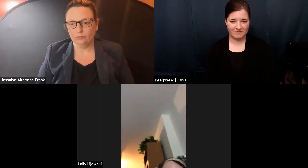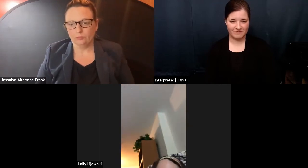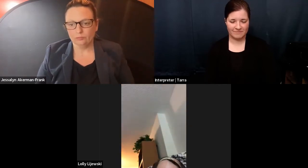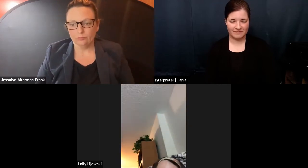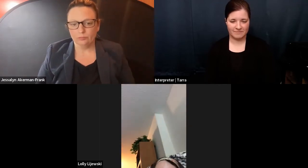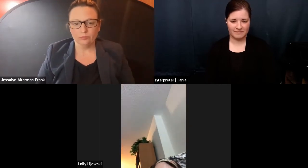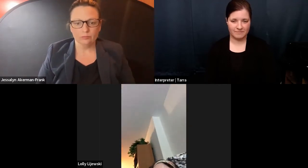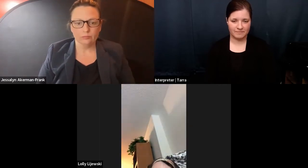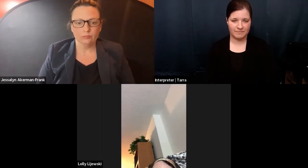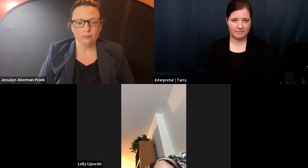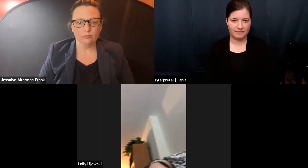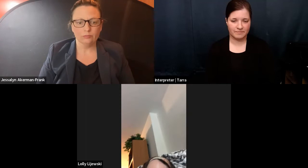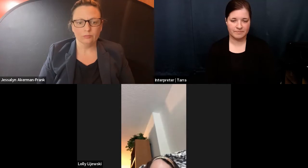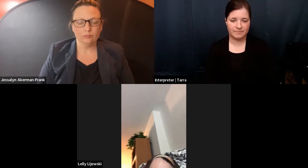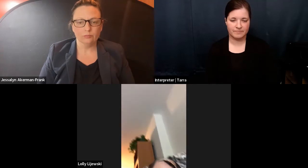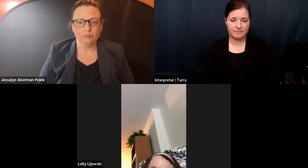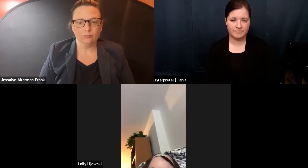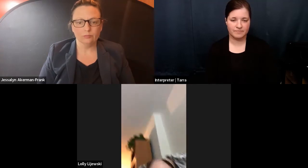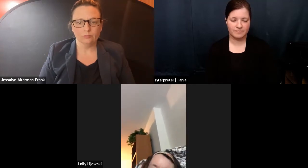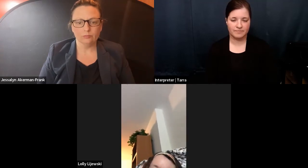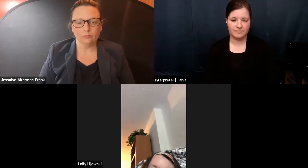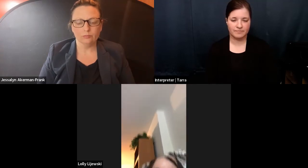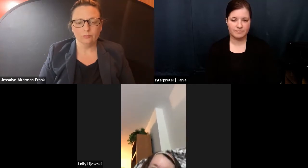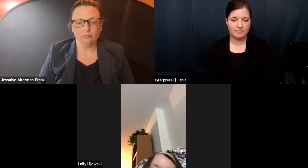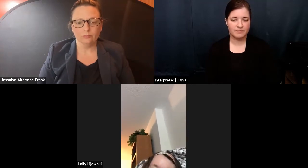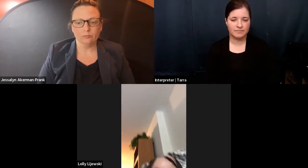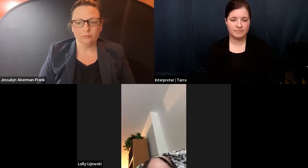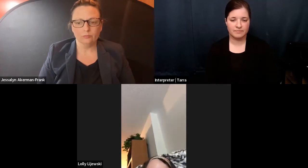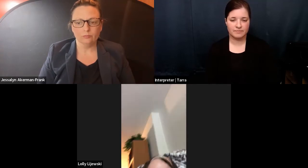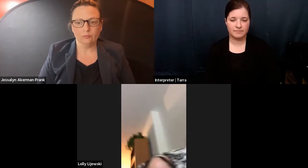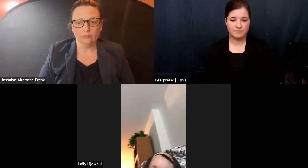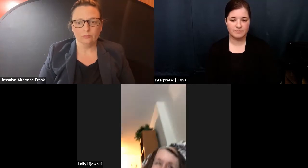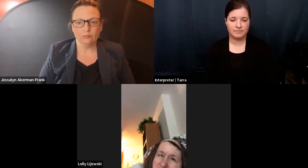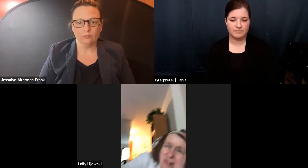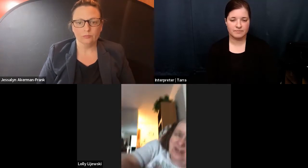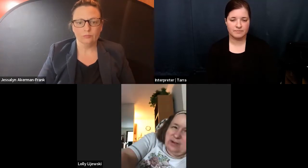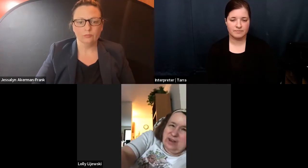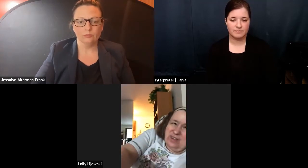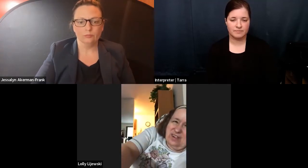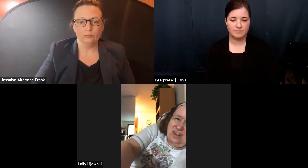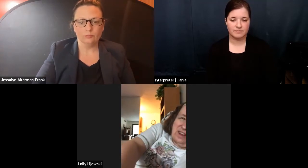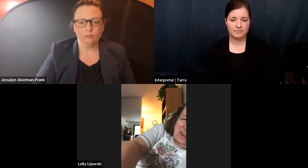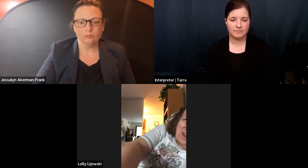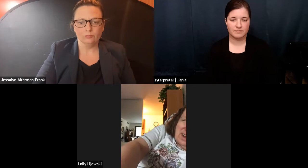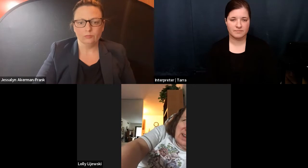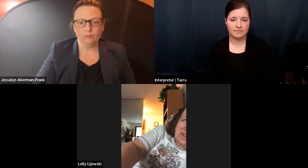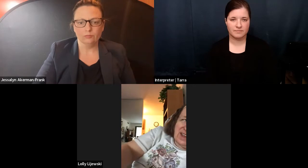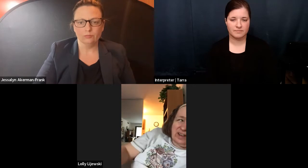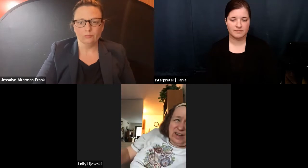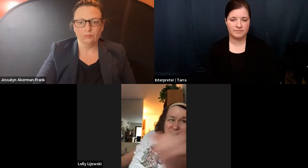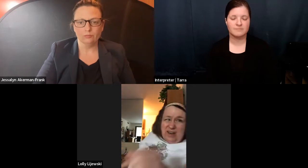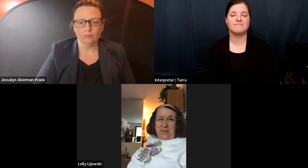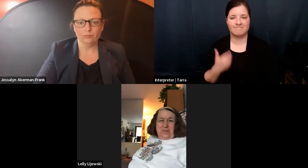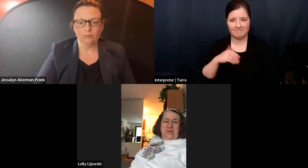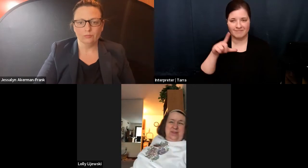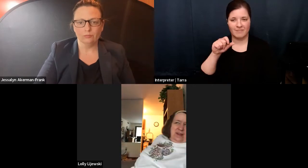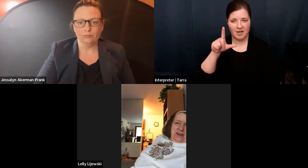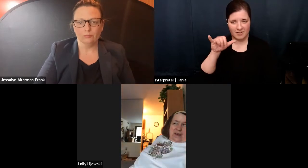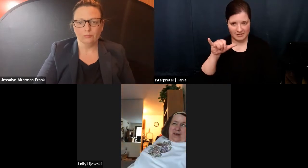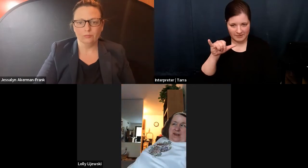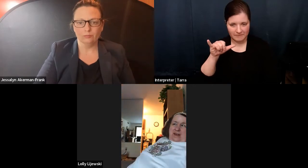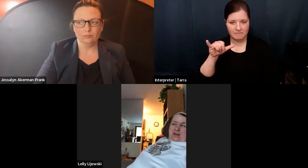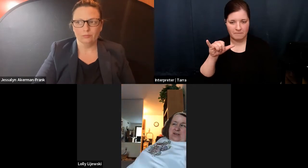Ask Lolly to please unmute.